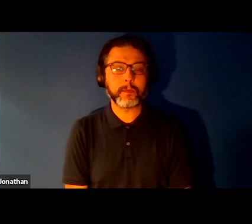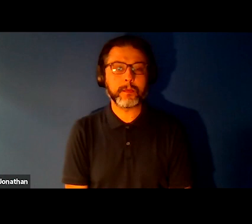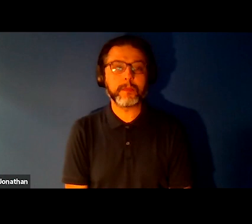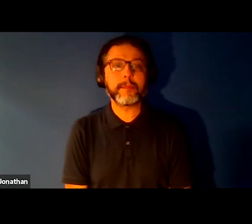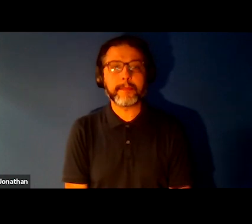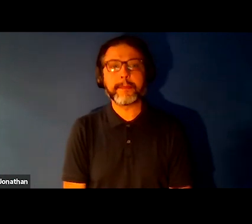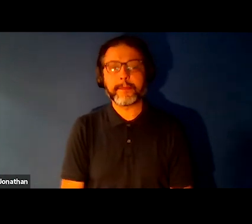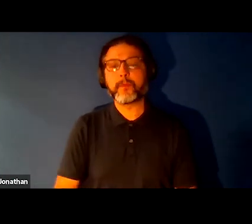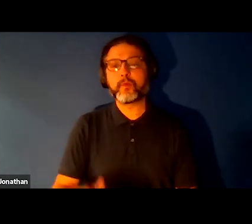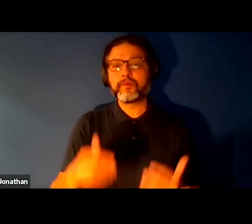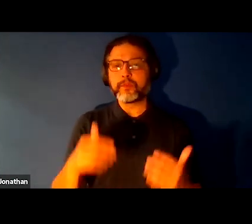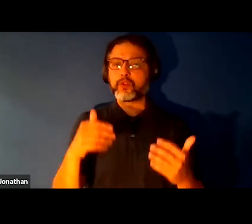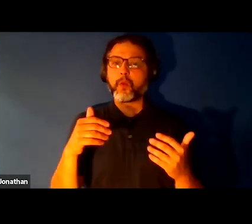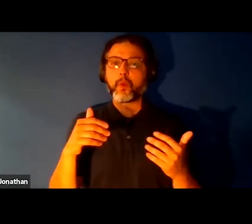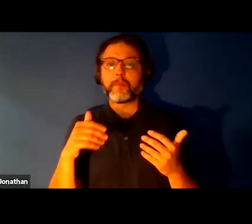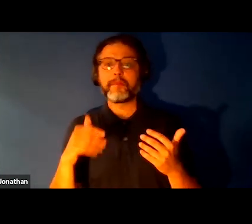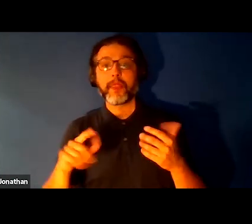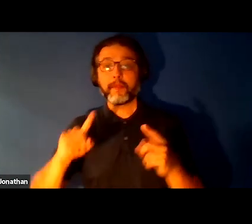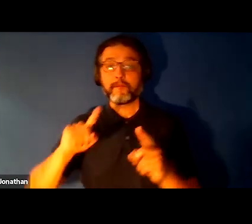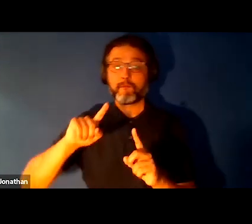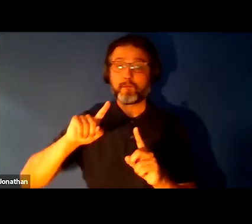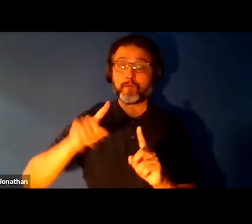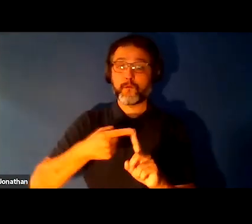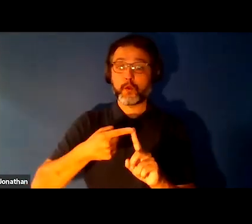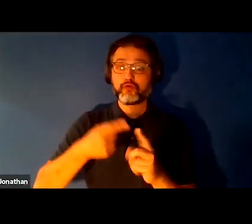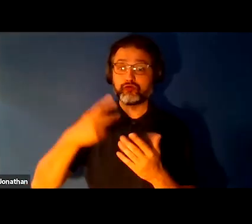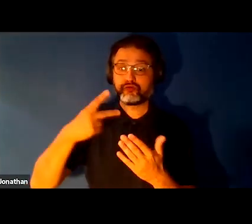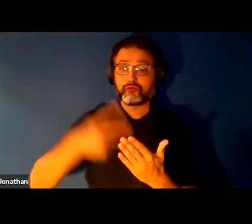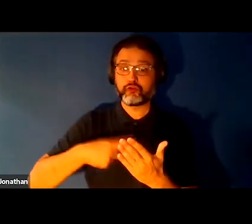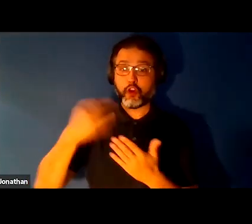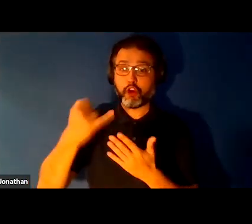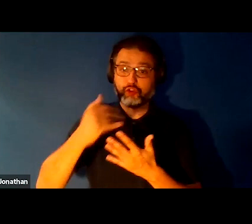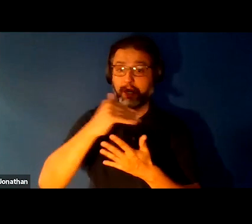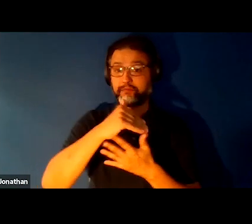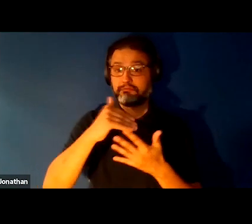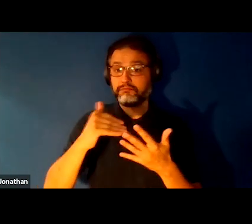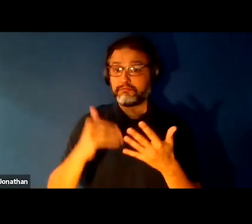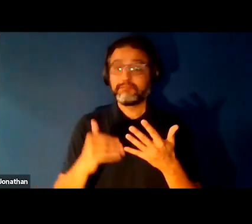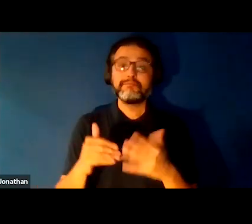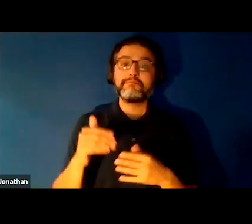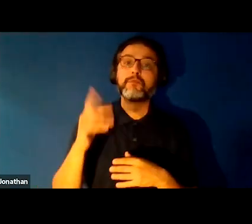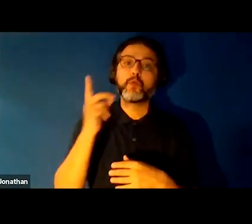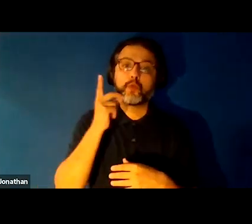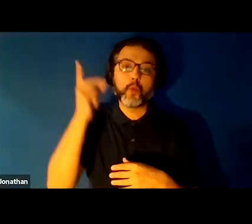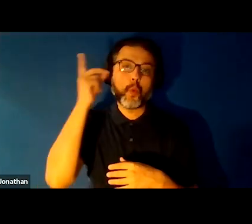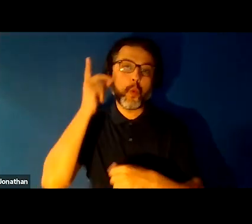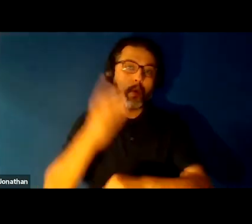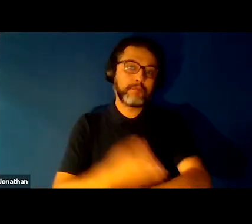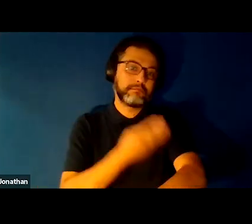So the first grouping of projects we did was a series of dormitory renovations.